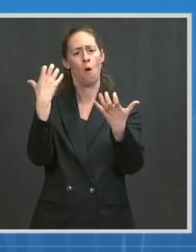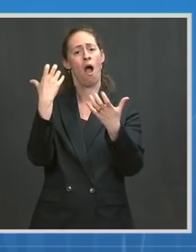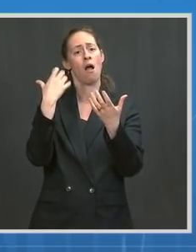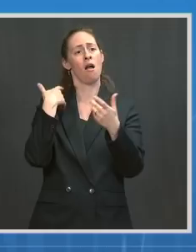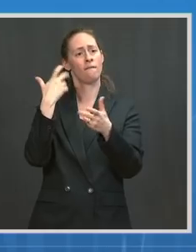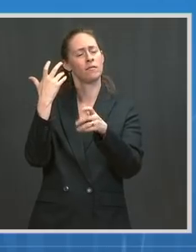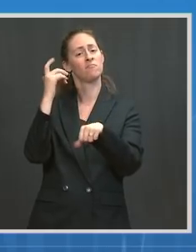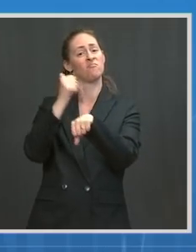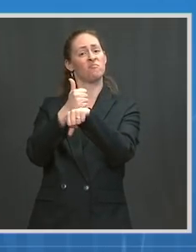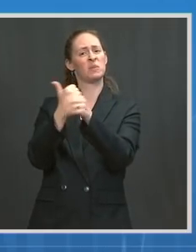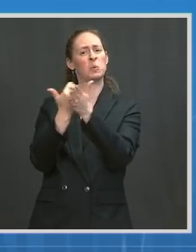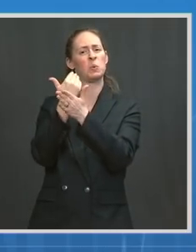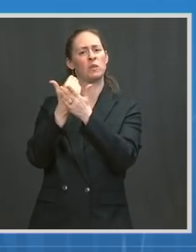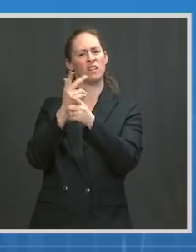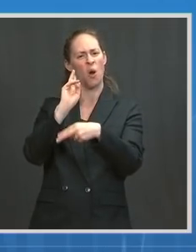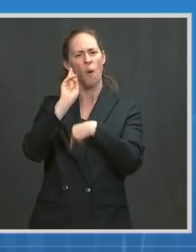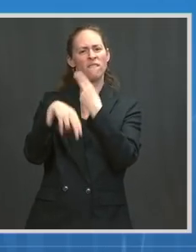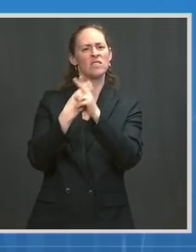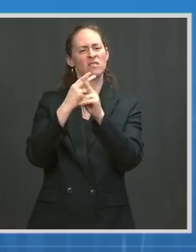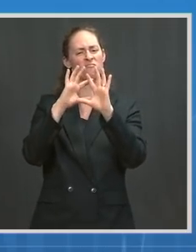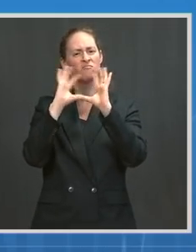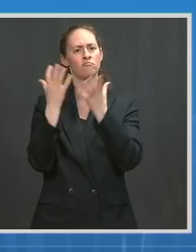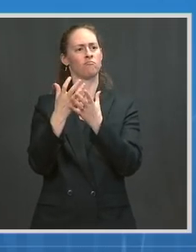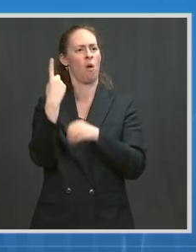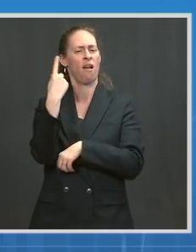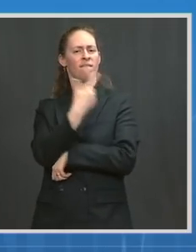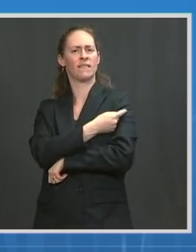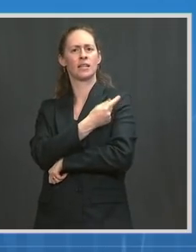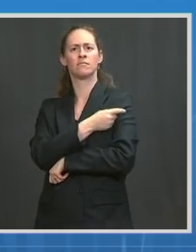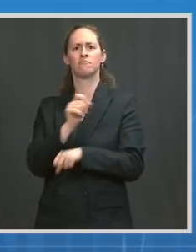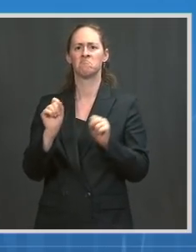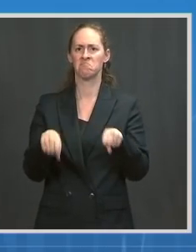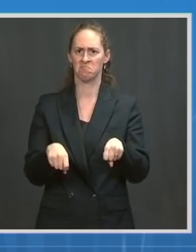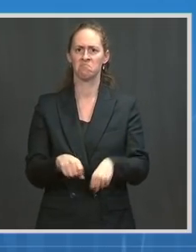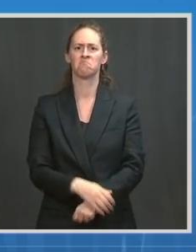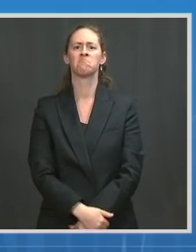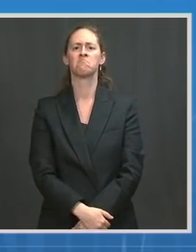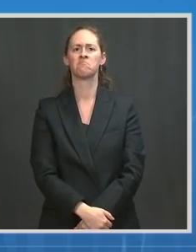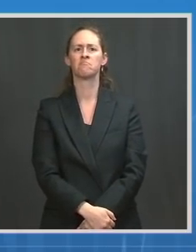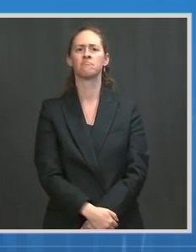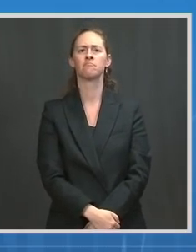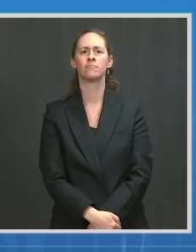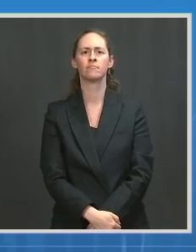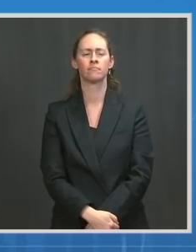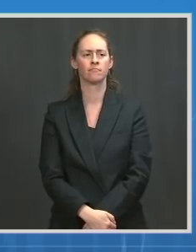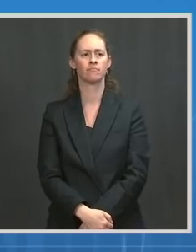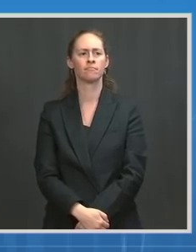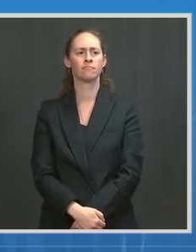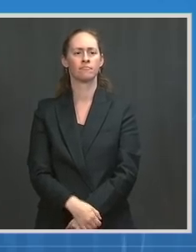This is something that has been discussed now for some time -- these two articles -- one in The Lay Press in the New York Times from Carl